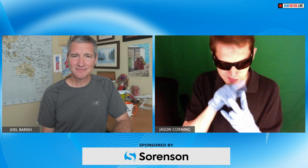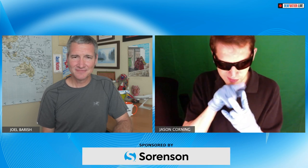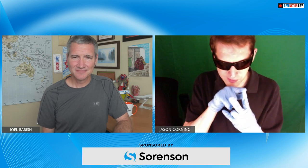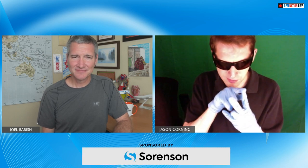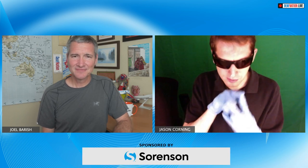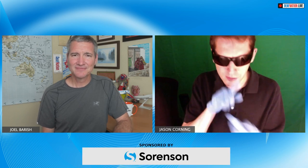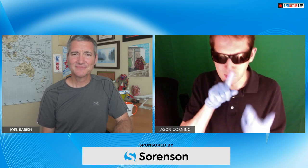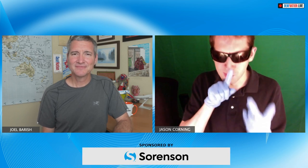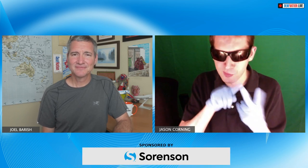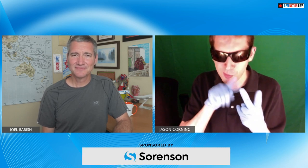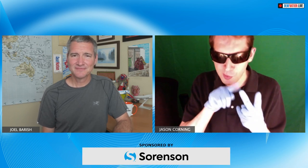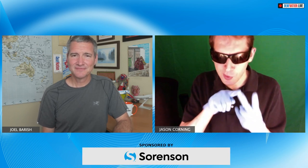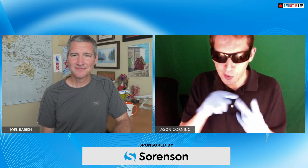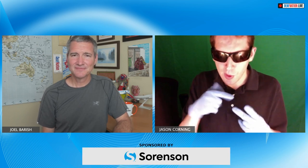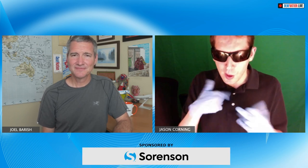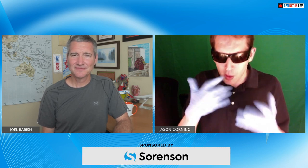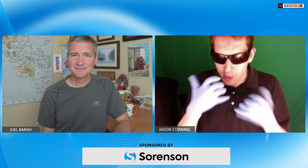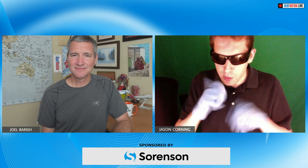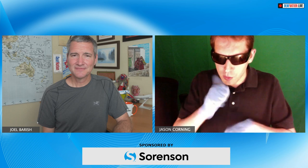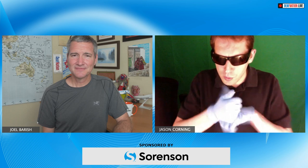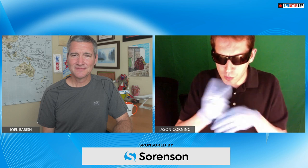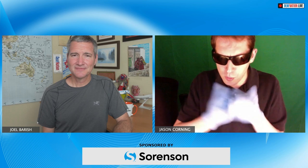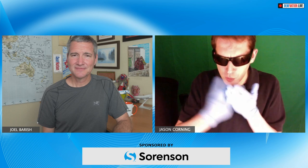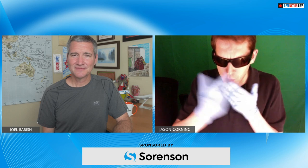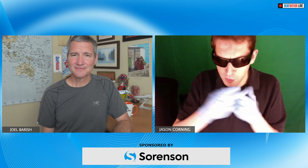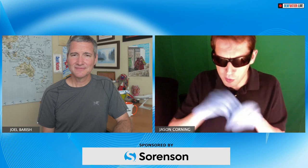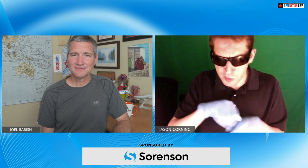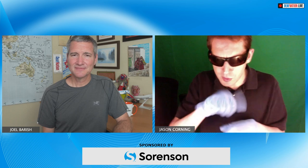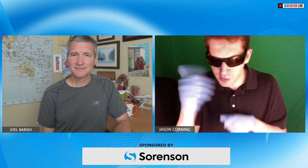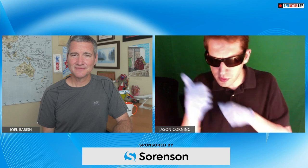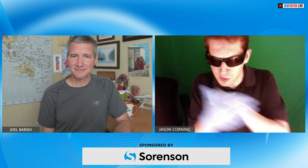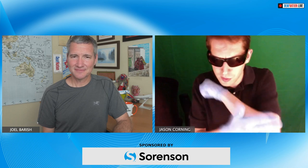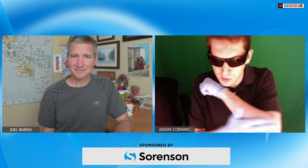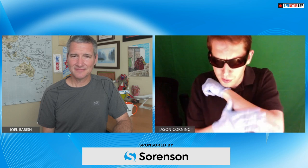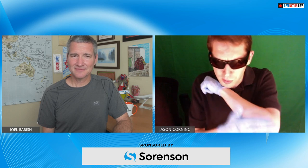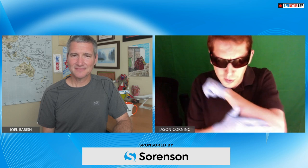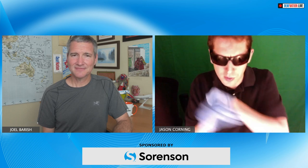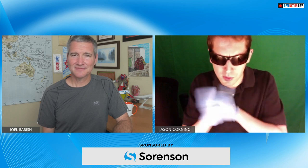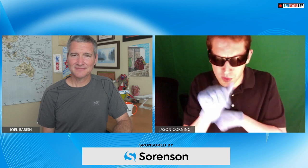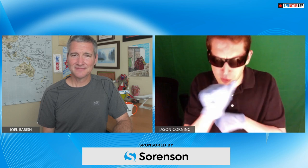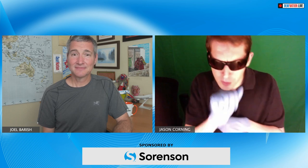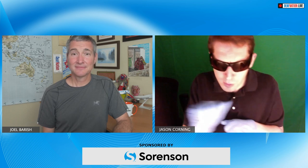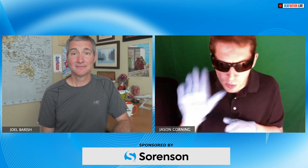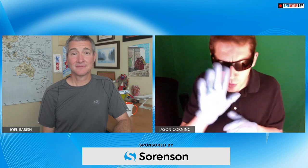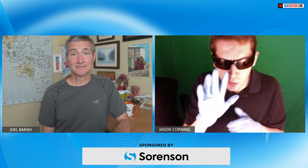I want to set up programs in other country like in Asia,